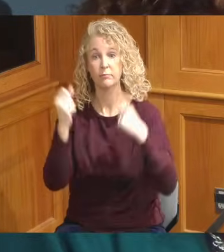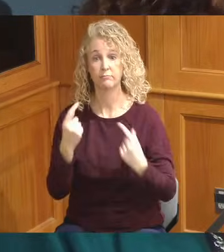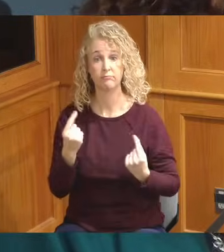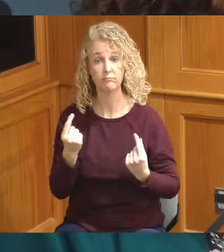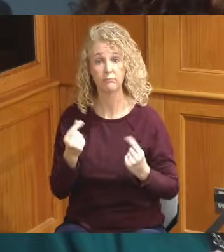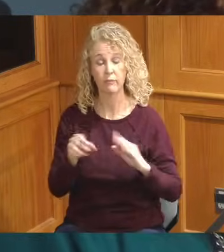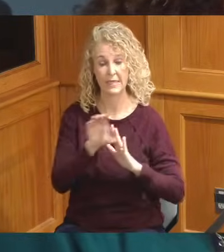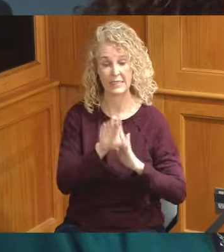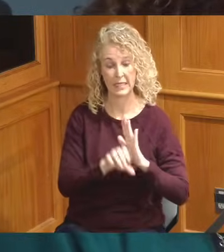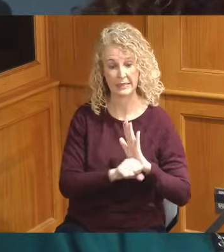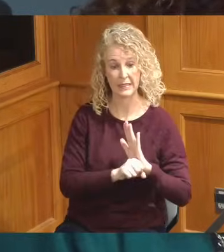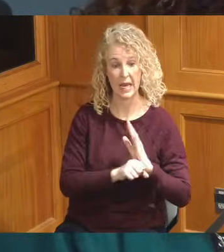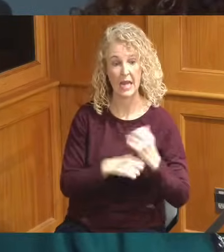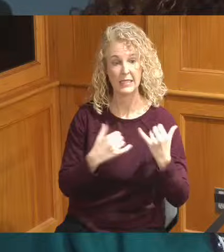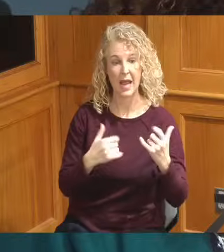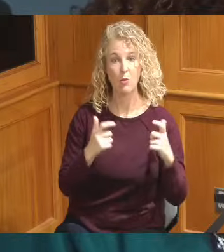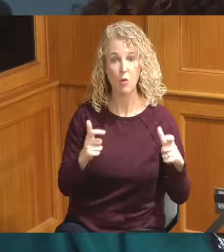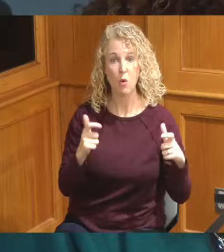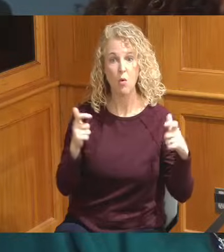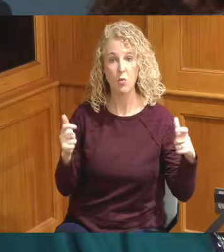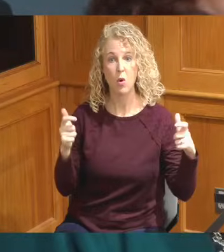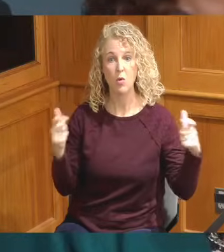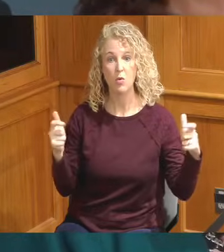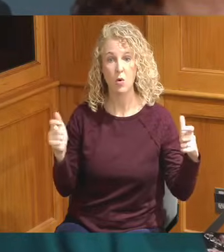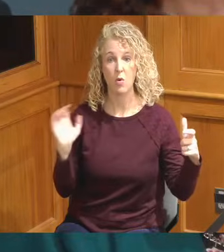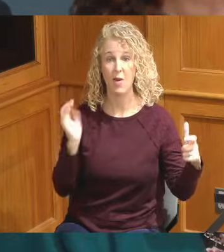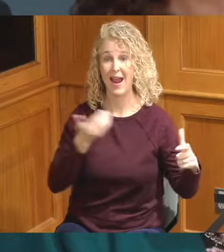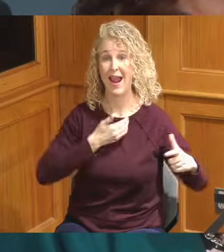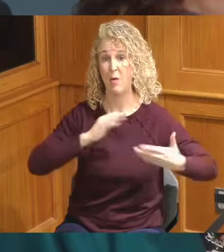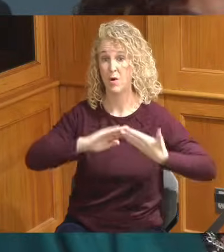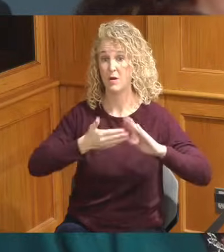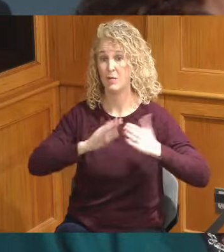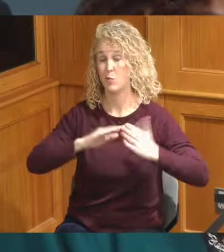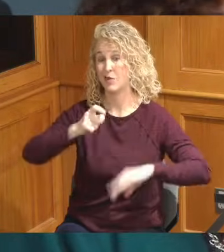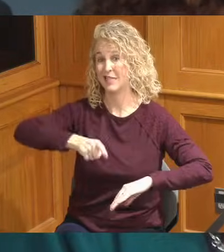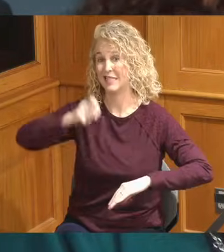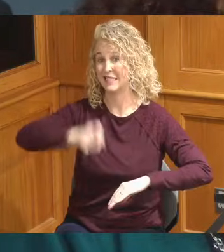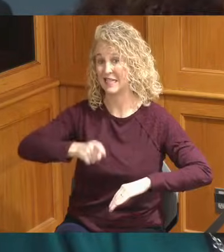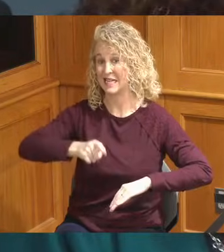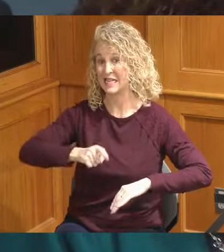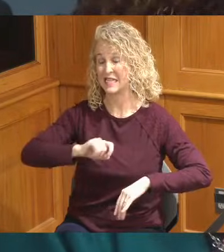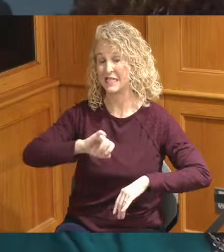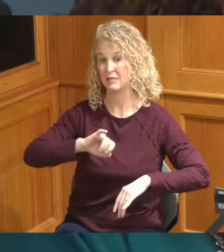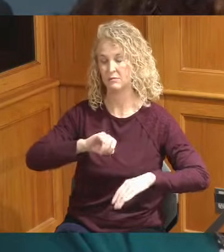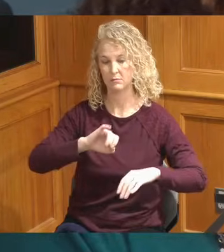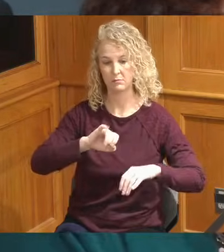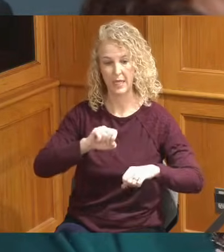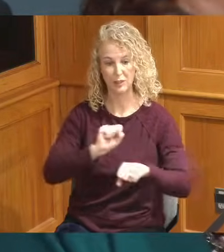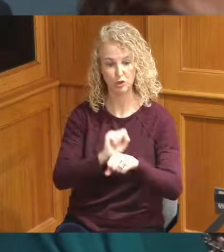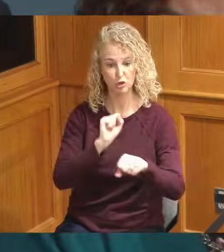Cincinnati State and make sure that what the needs of the of the job market was and you were able